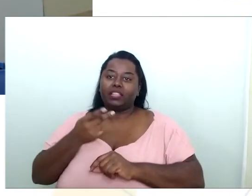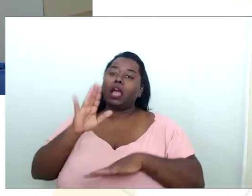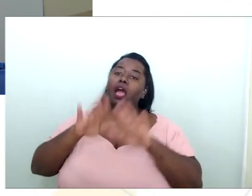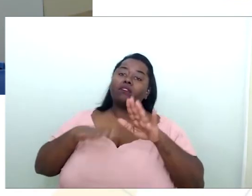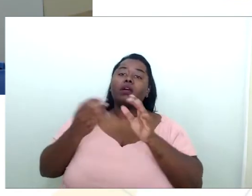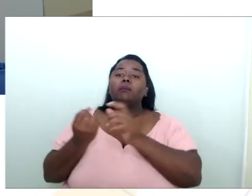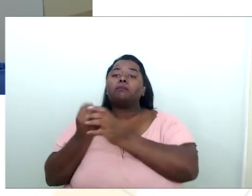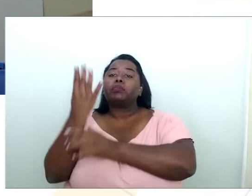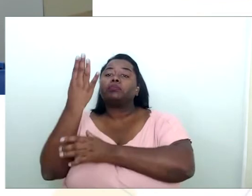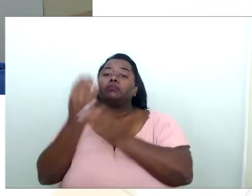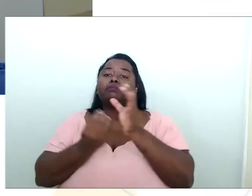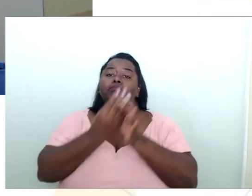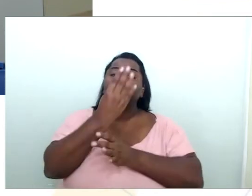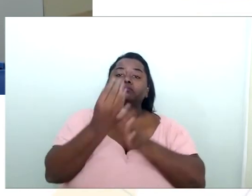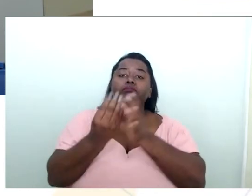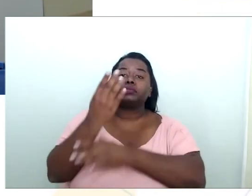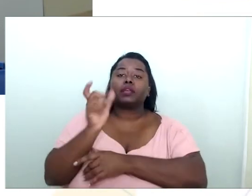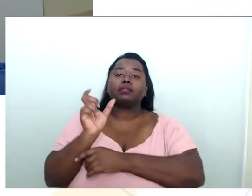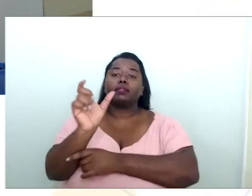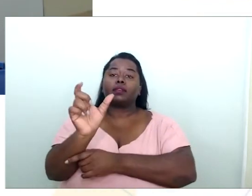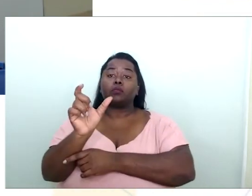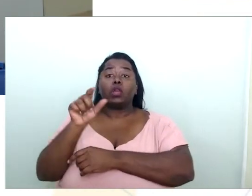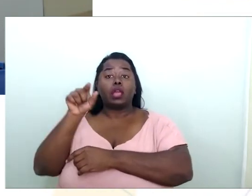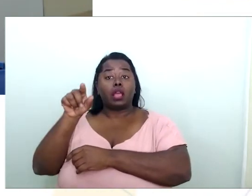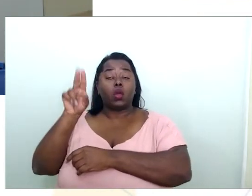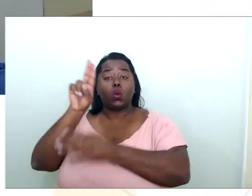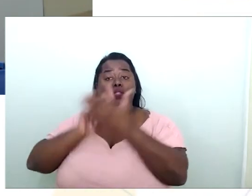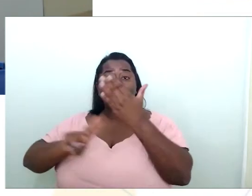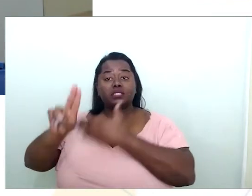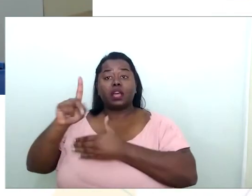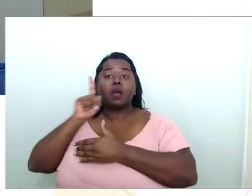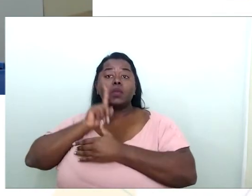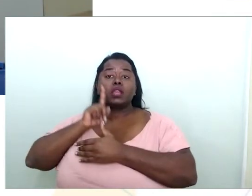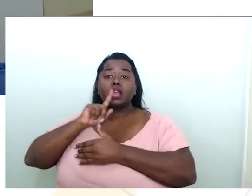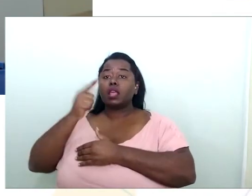University which had no trajectory in distance education comes up with this